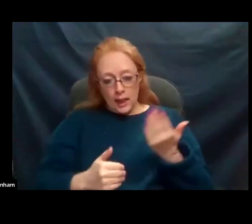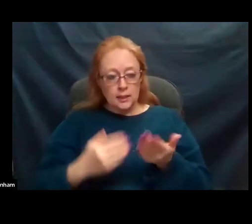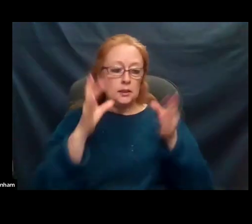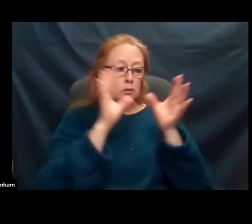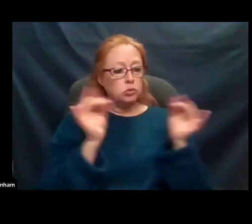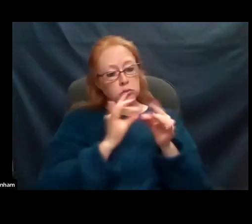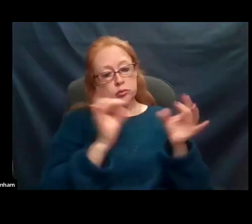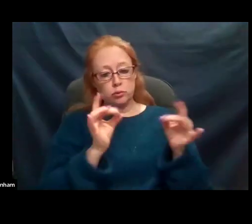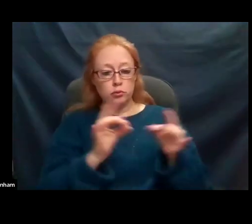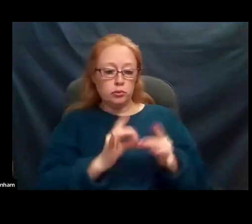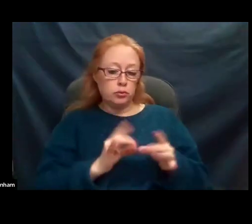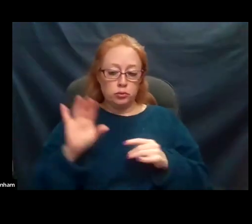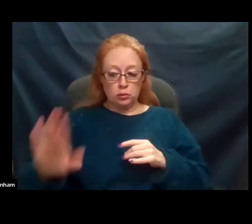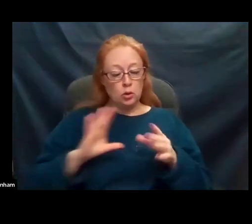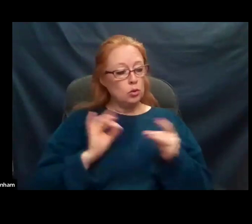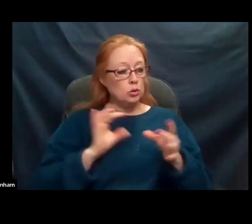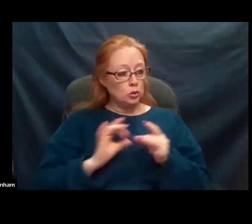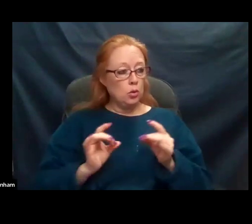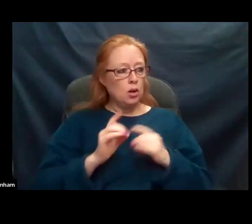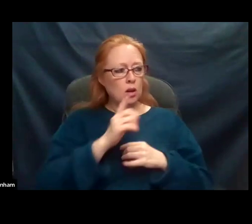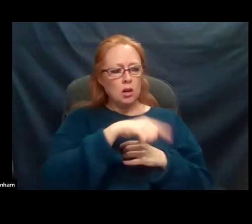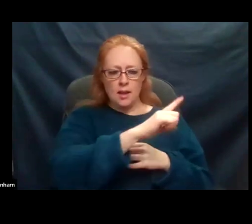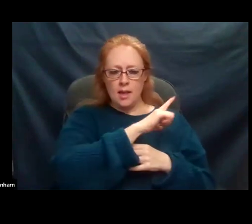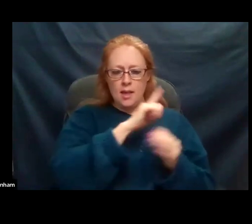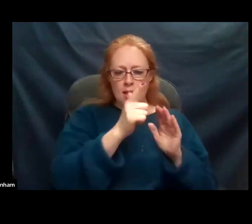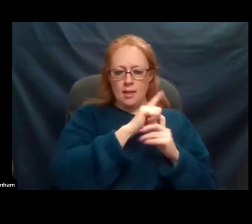They can't do it then you do it on your behalf and say I have this customer, she has granted me permission to tell her story.